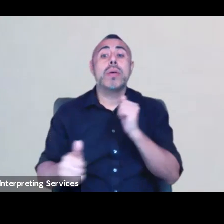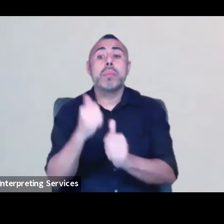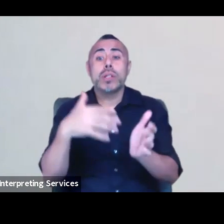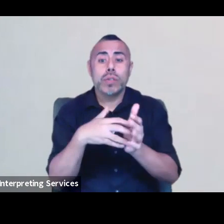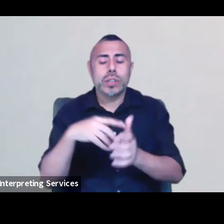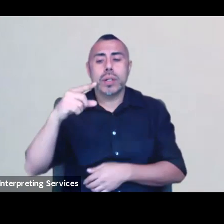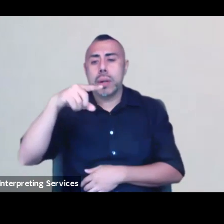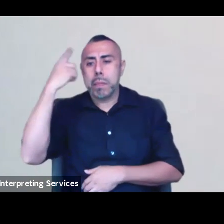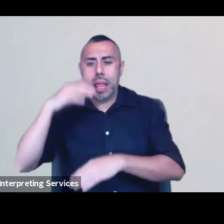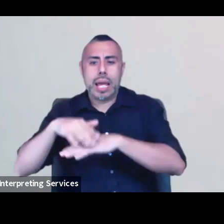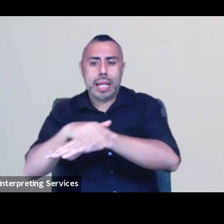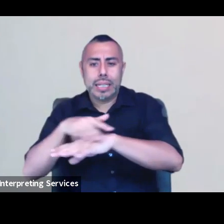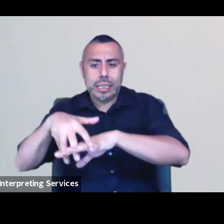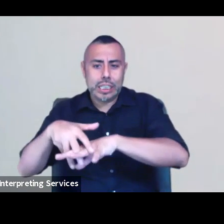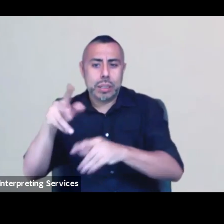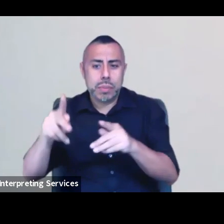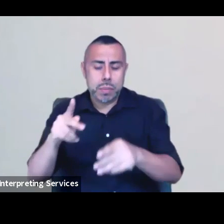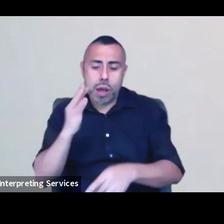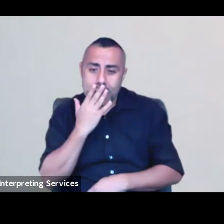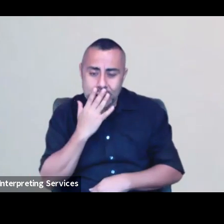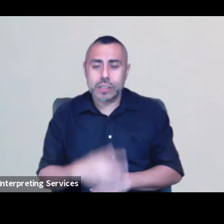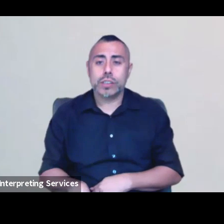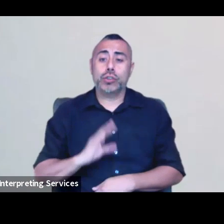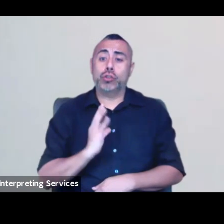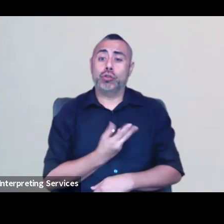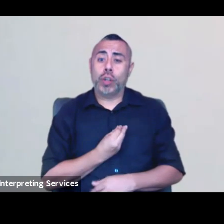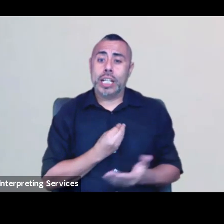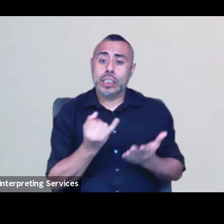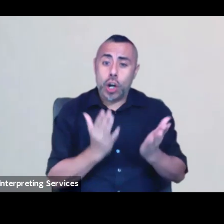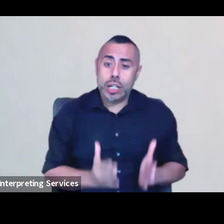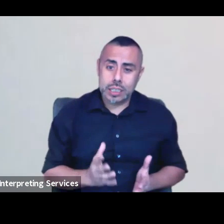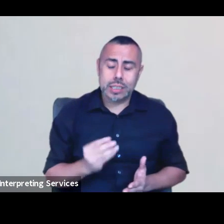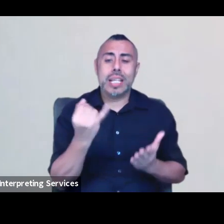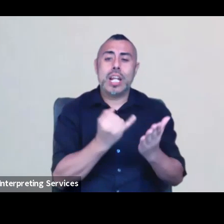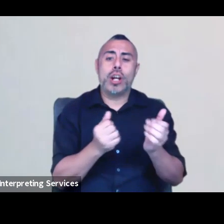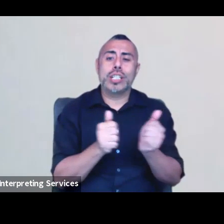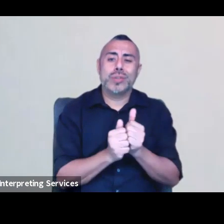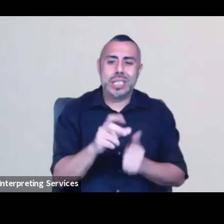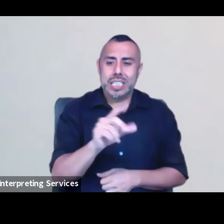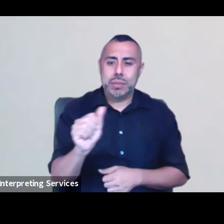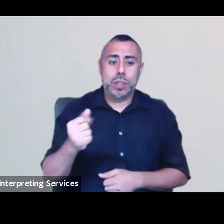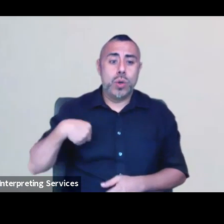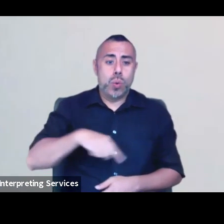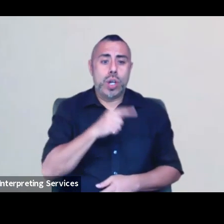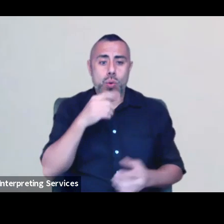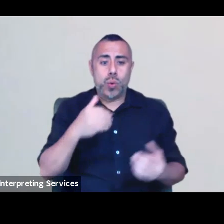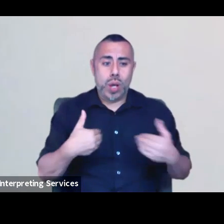undocumented artists, and artists with disabilities. We who have class privilege need to put our money